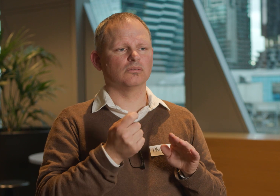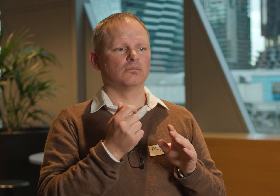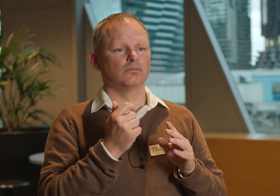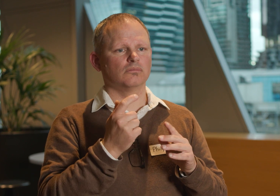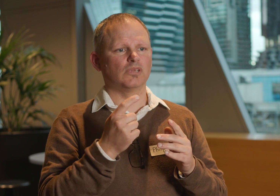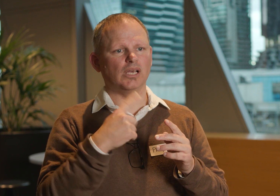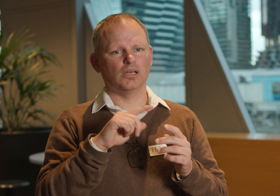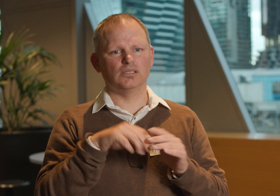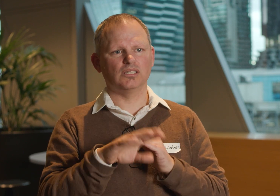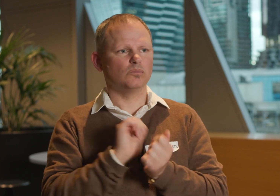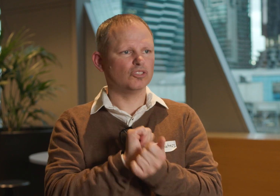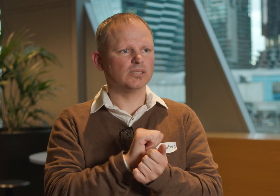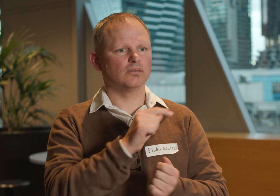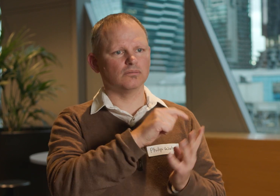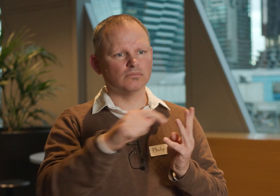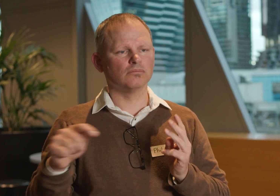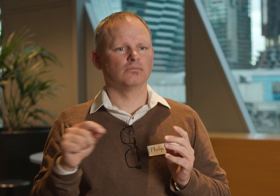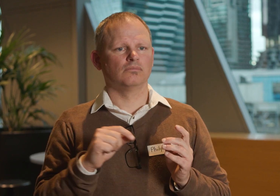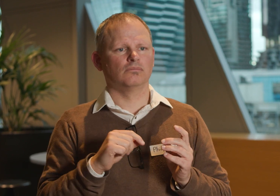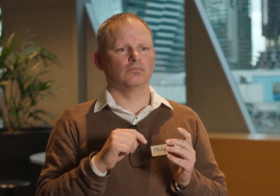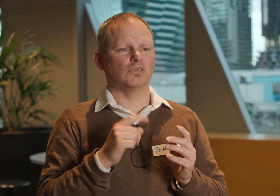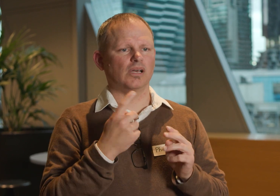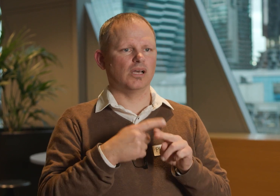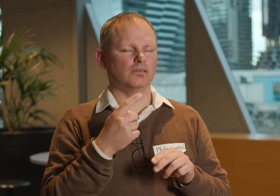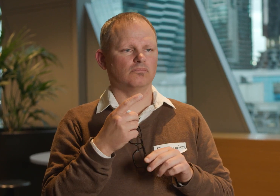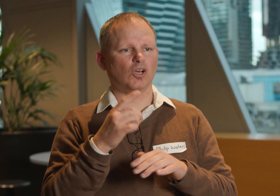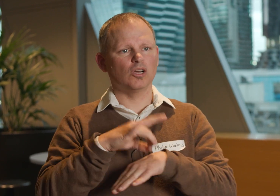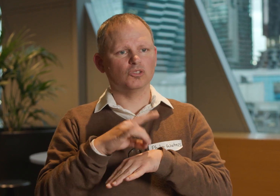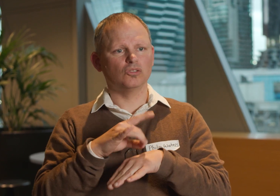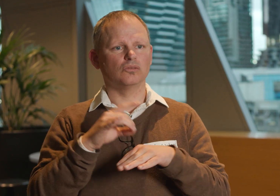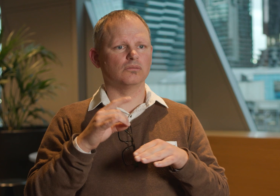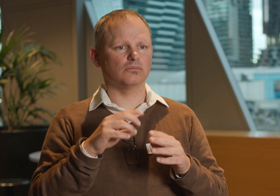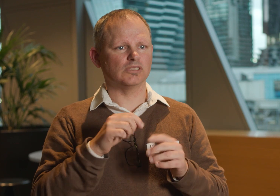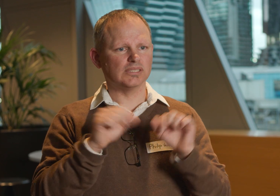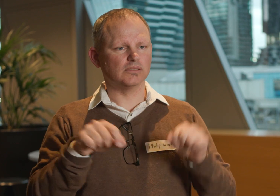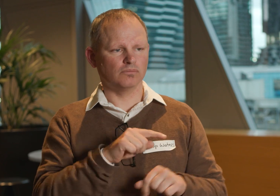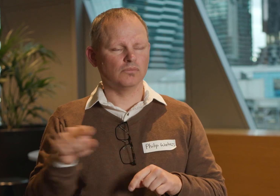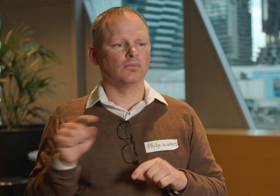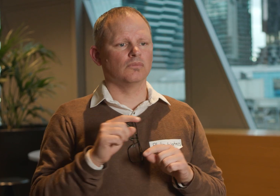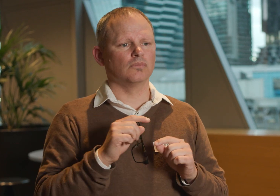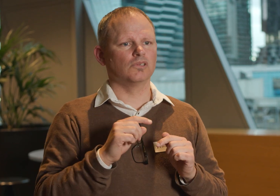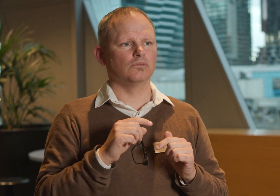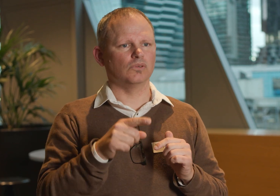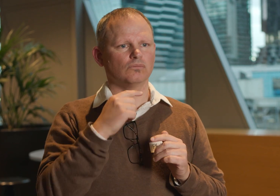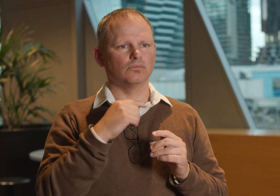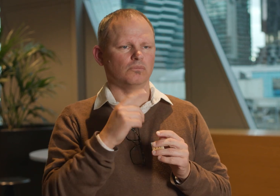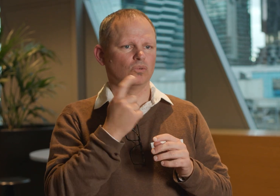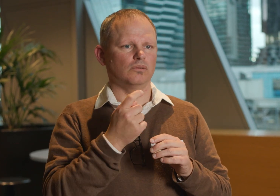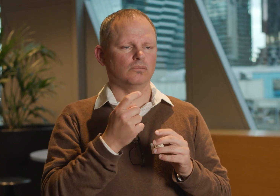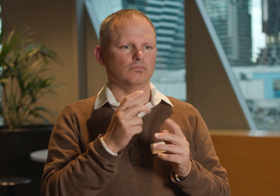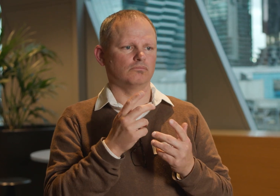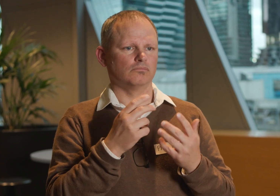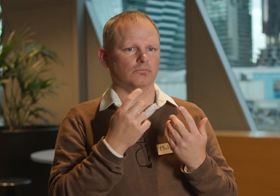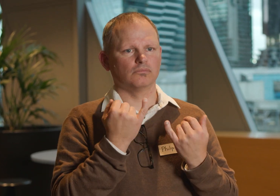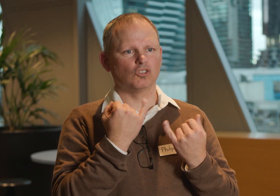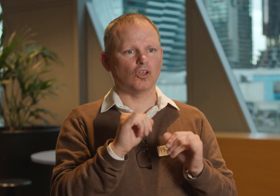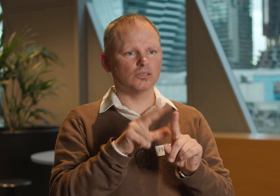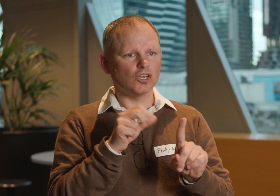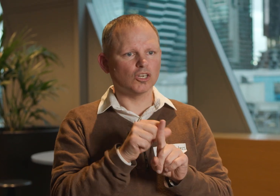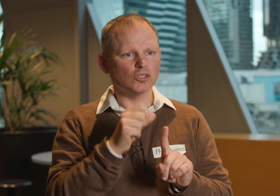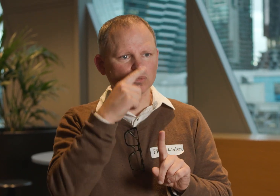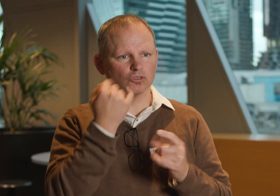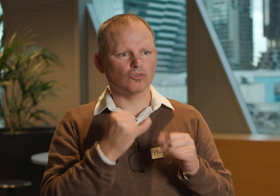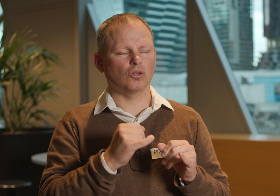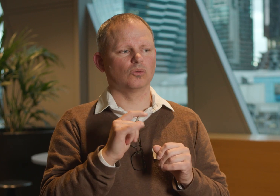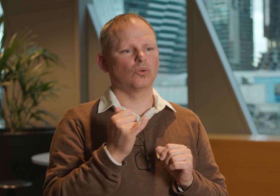such as courtrooms, police, even in prisons, in hospitals, systems across the board receiving